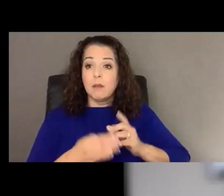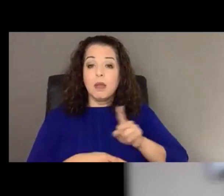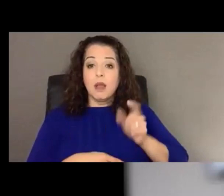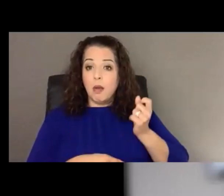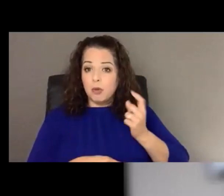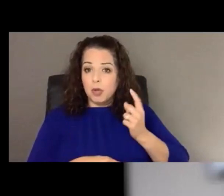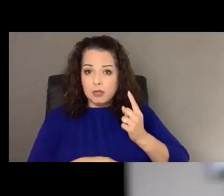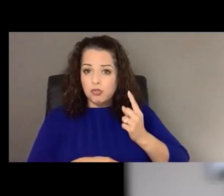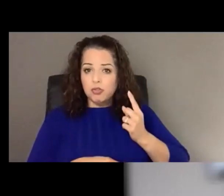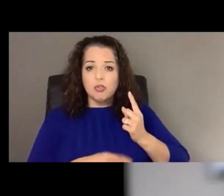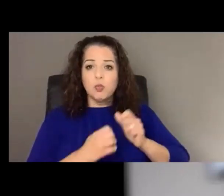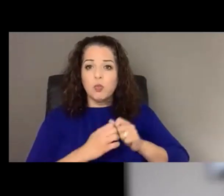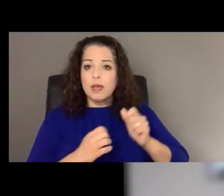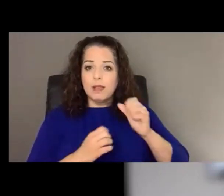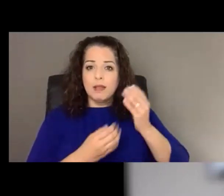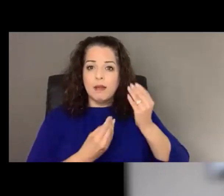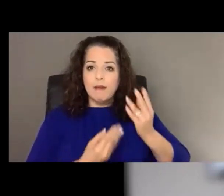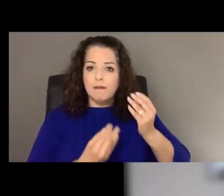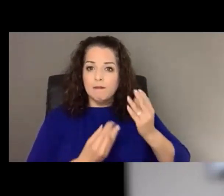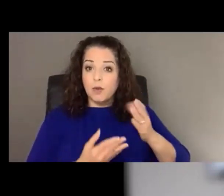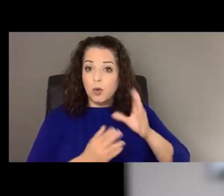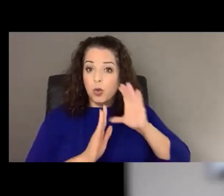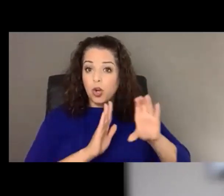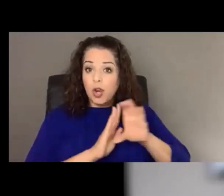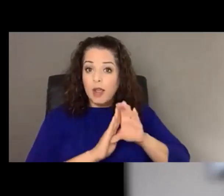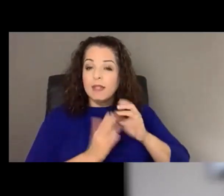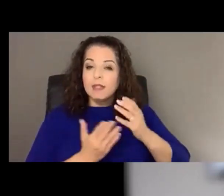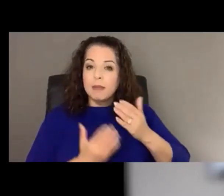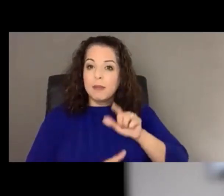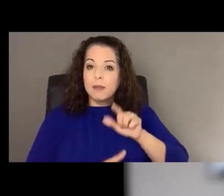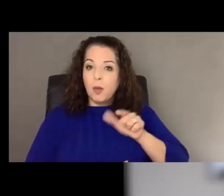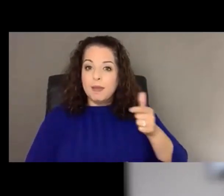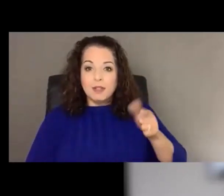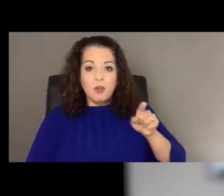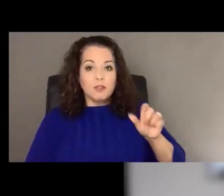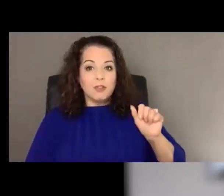with infographics, so maybe I'll pass it over to you, Alison. Certainly.